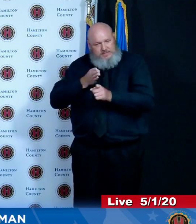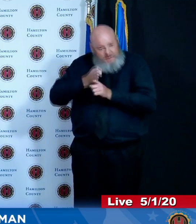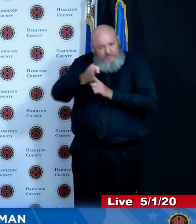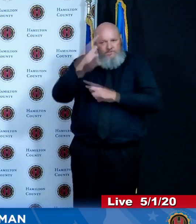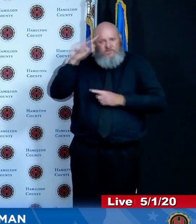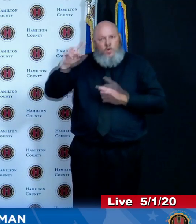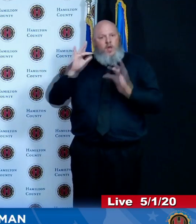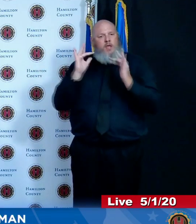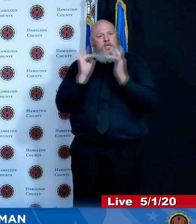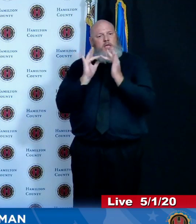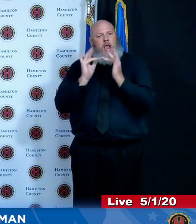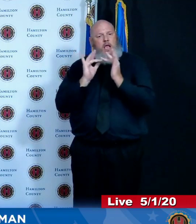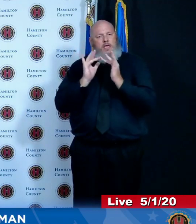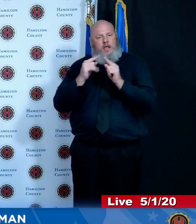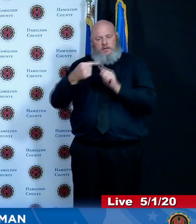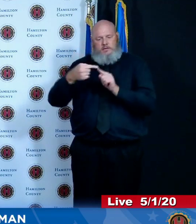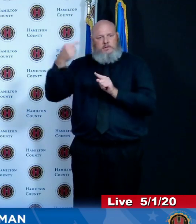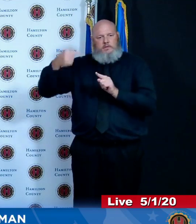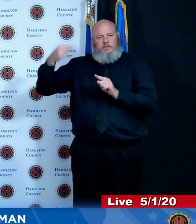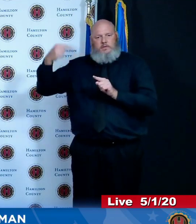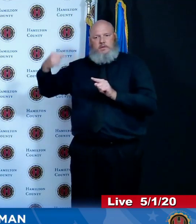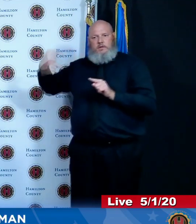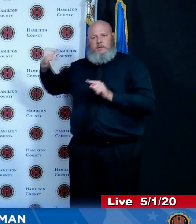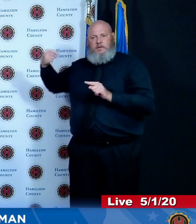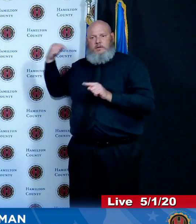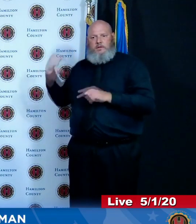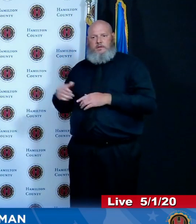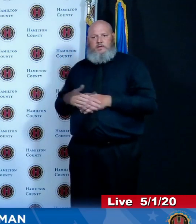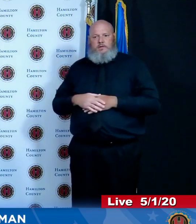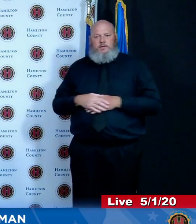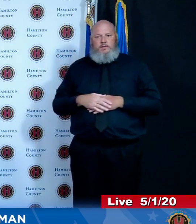have the better we'll be able to manage this workload and the better we'll be